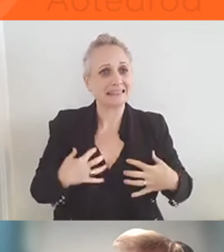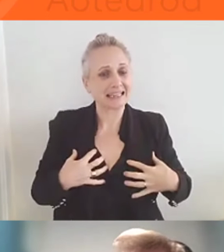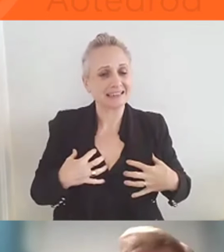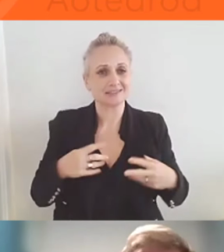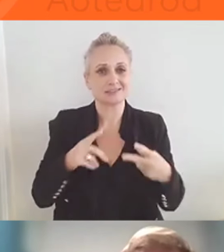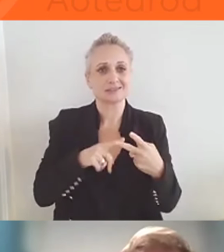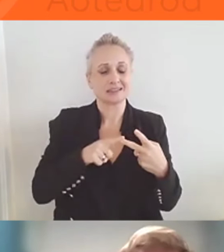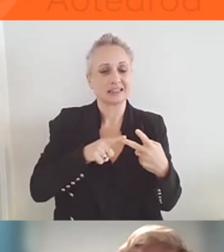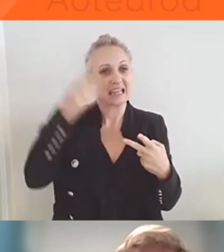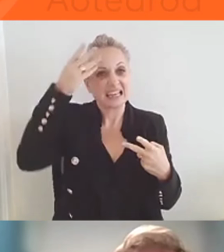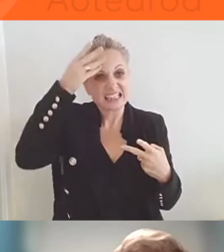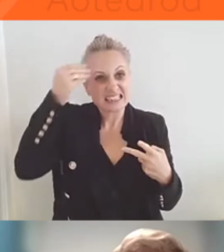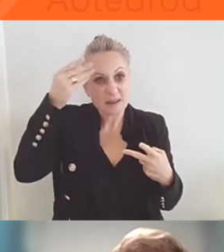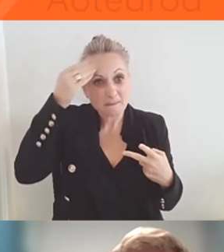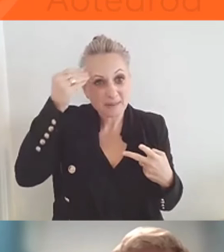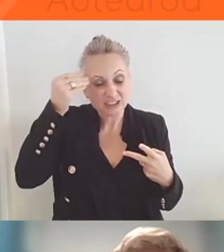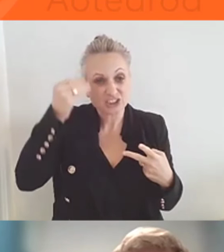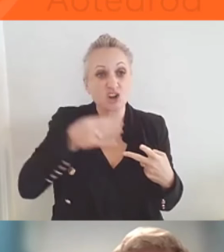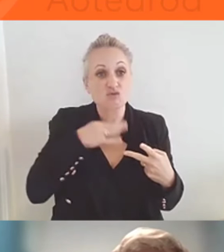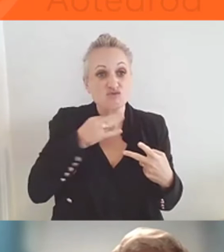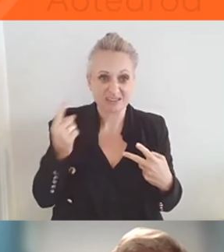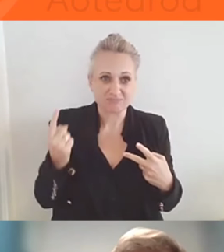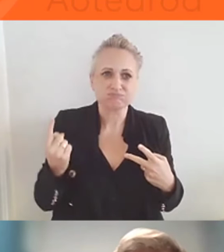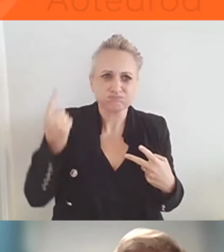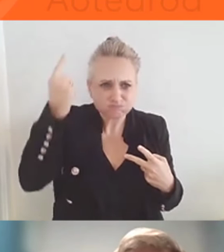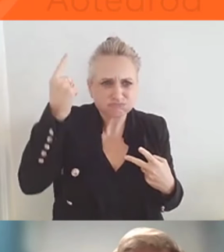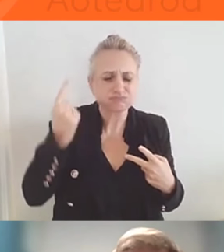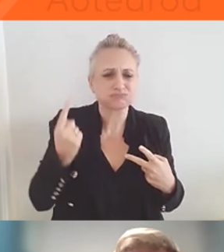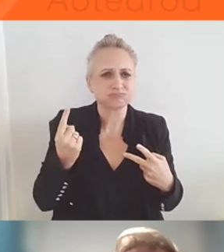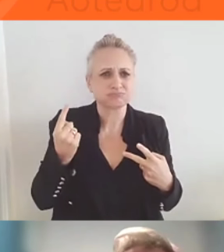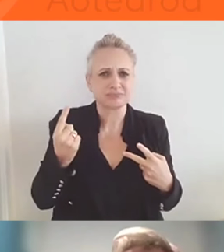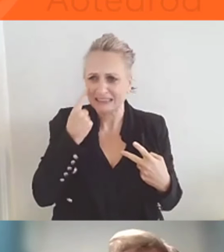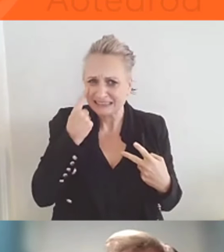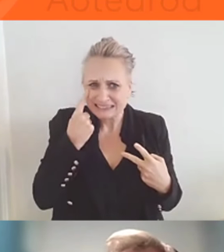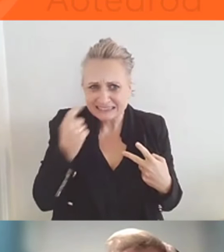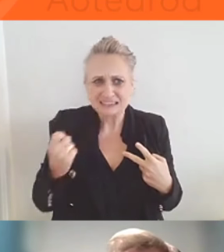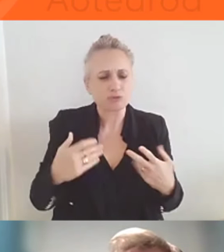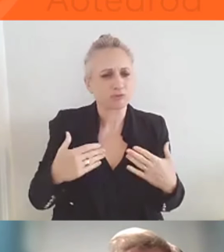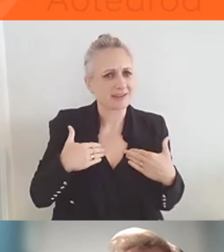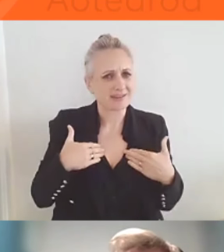two-thirds. These are serious implications. So I think there's a space for